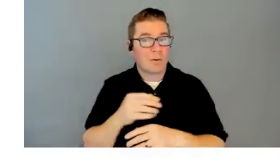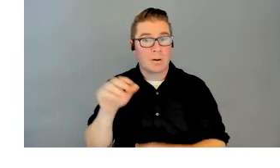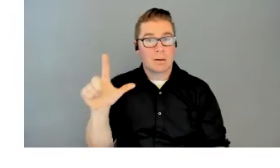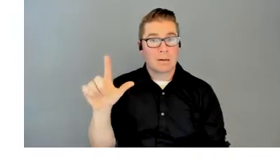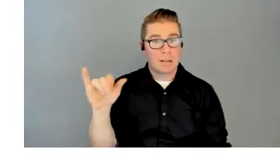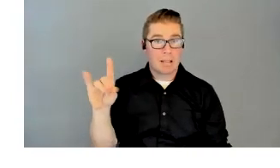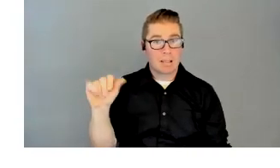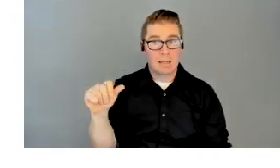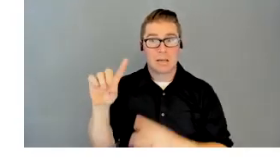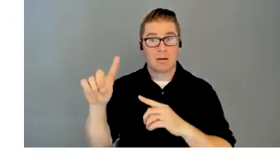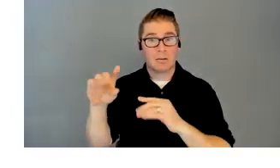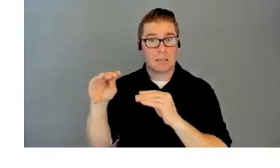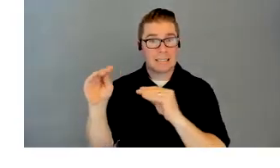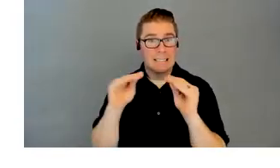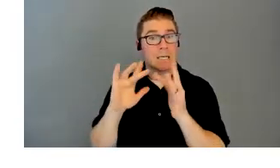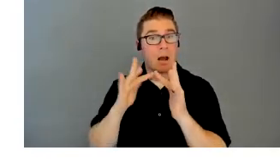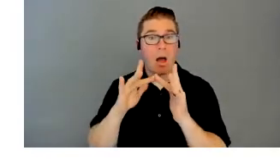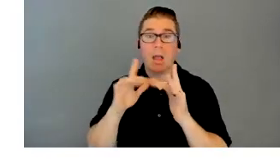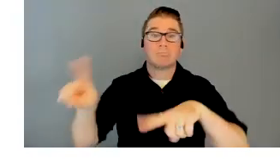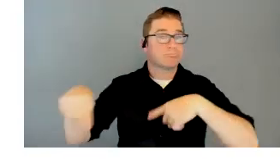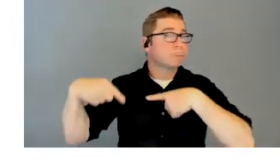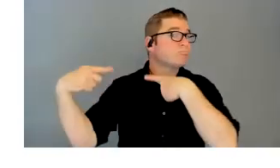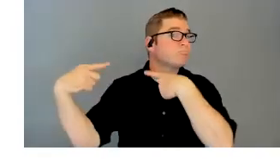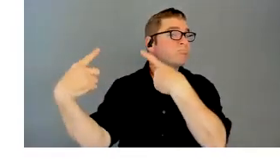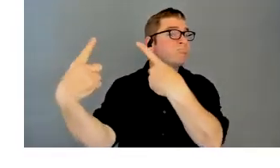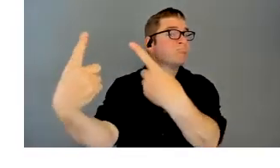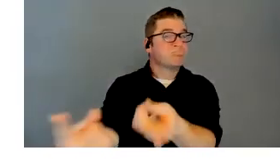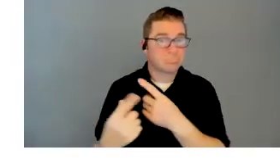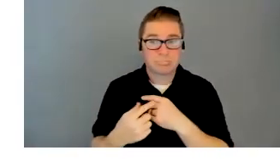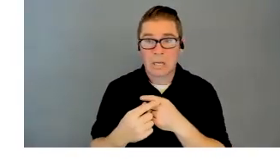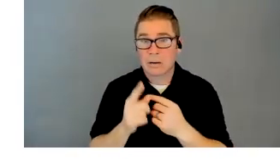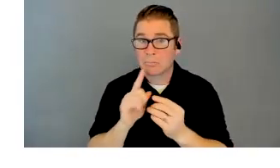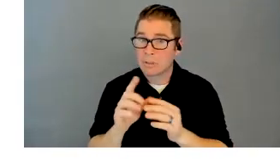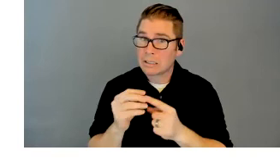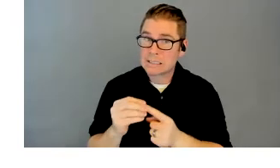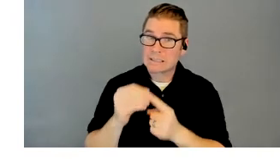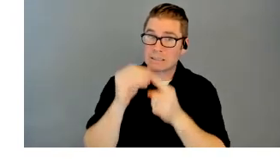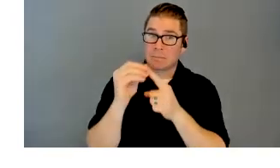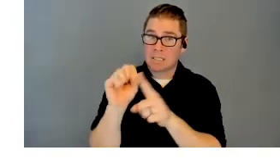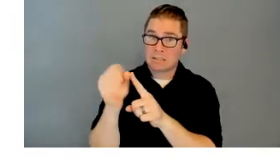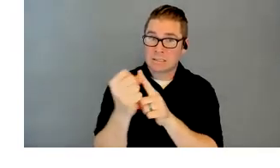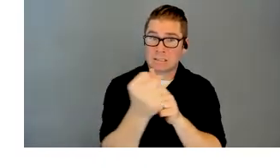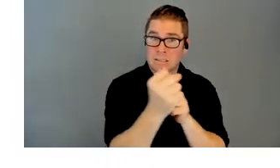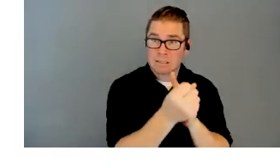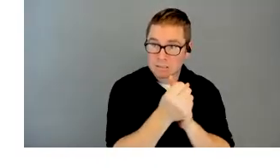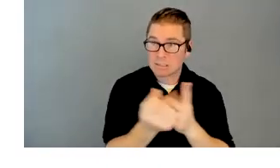And has runs into unique situations because it wasn't our predominant teaching method.